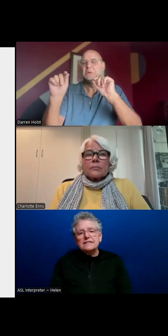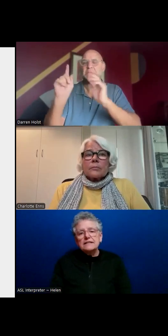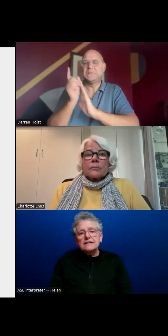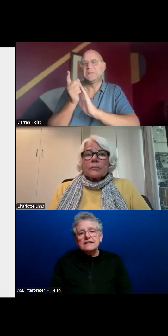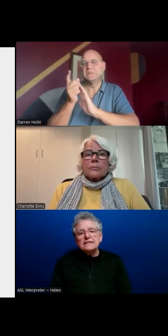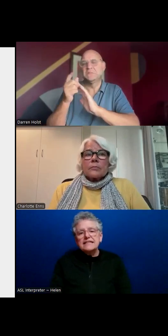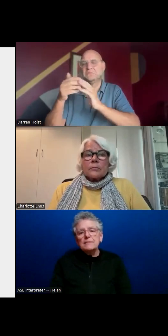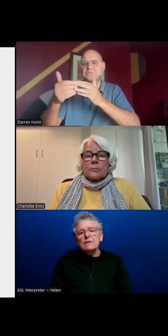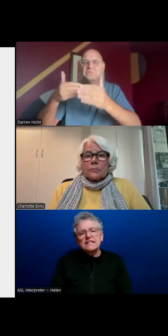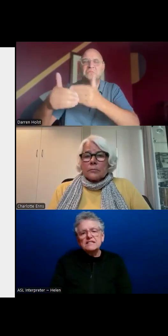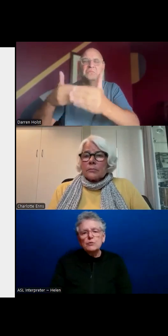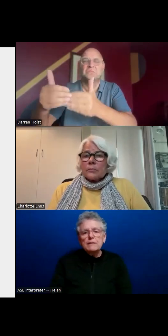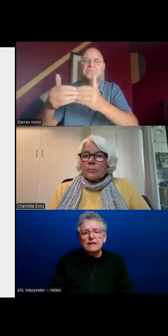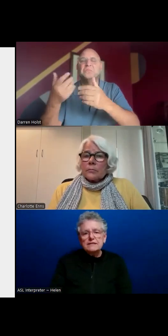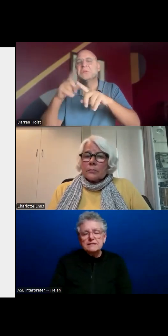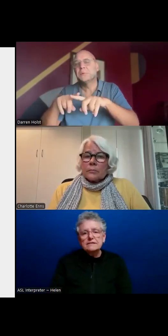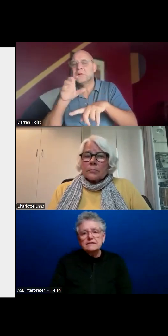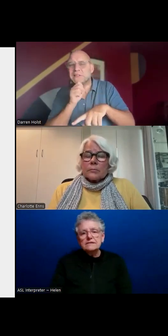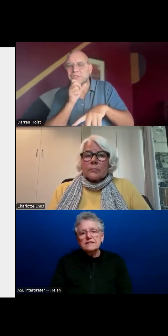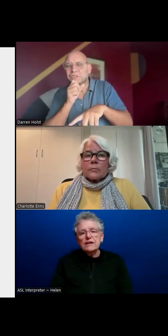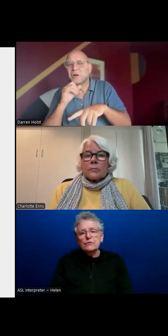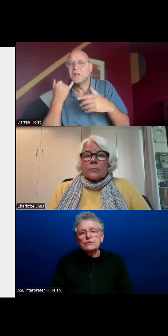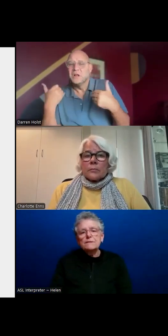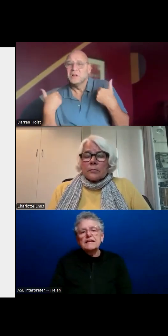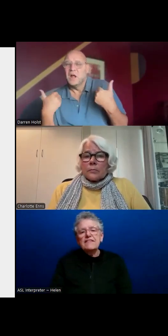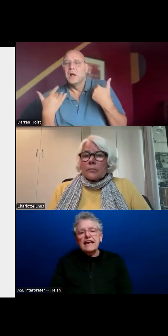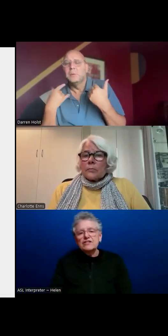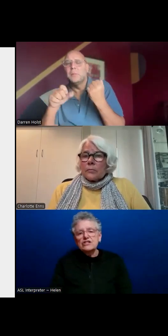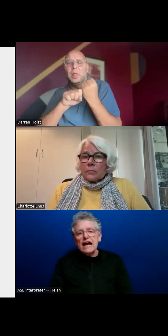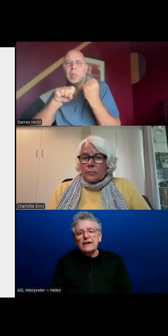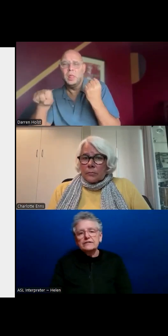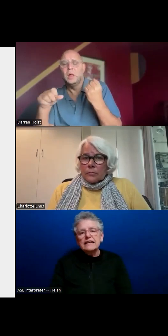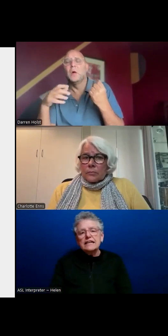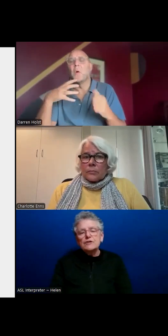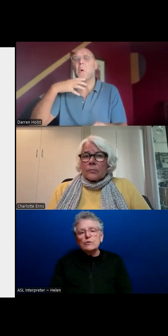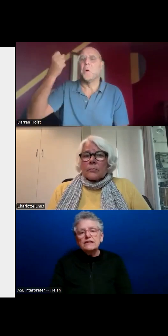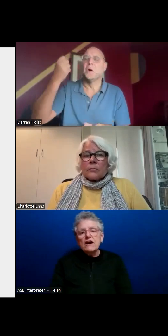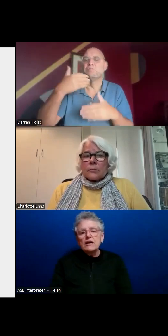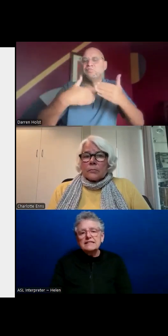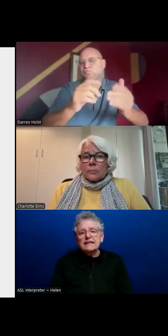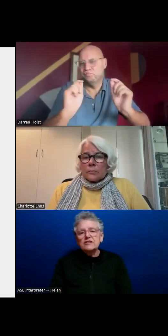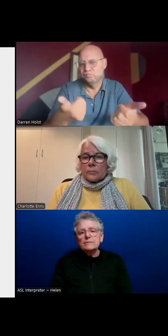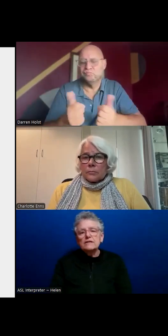And that test takes about 10 to 20 minutes to get through, depending on the age of the child. If they're really young,